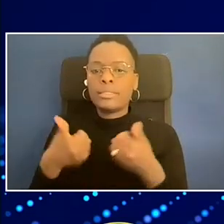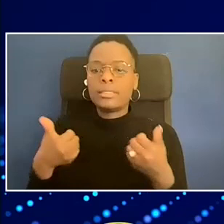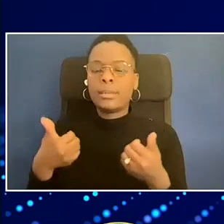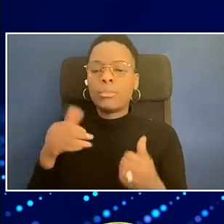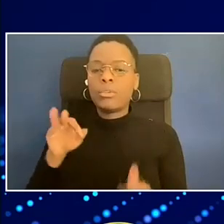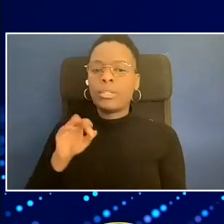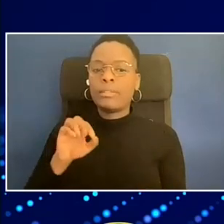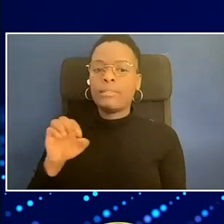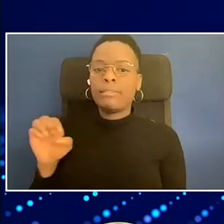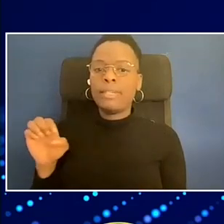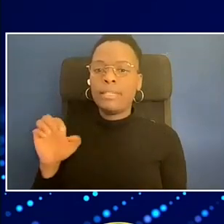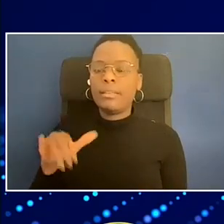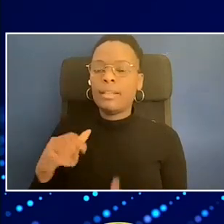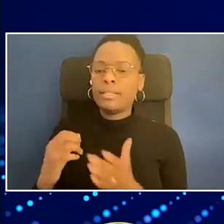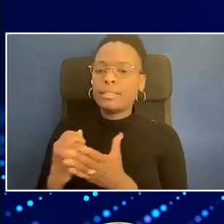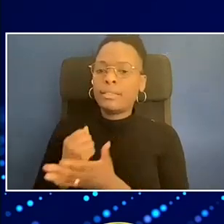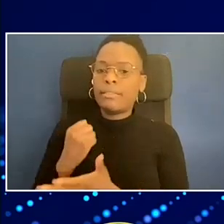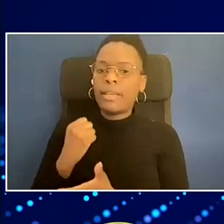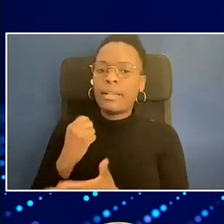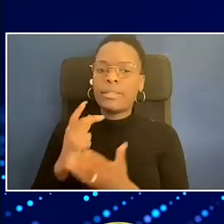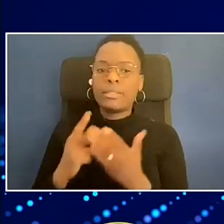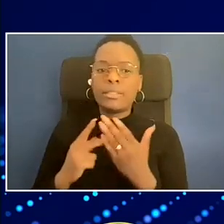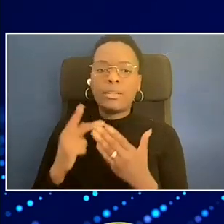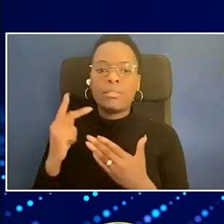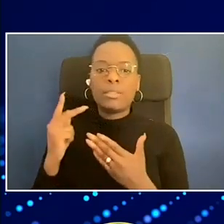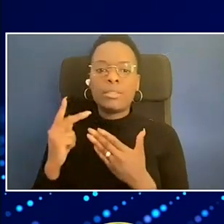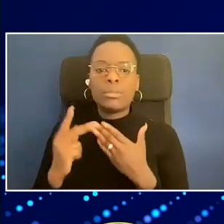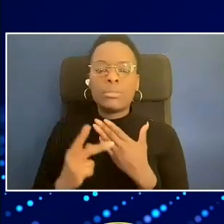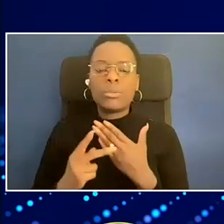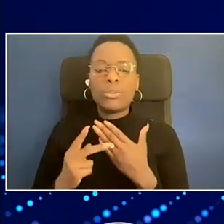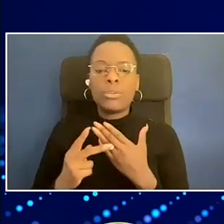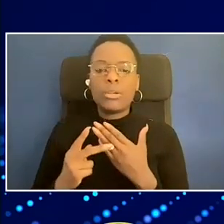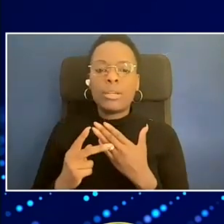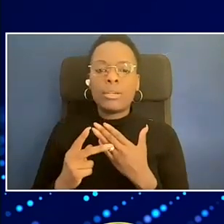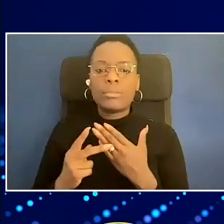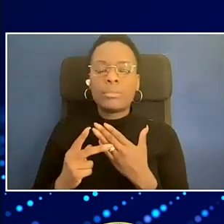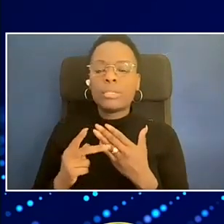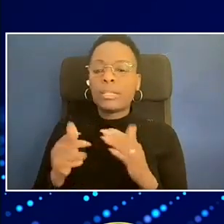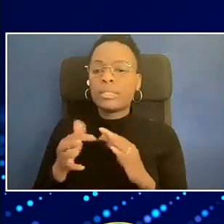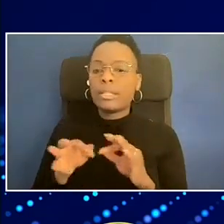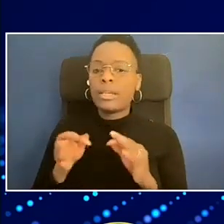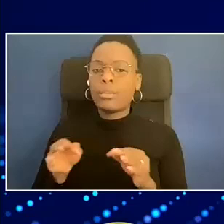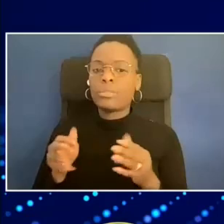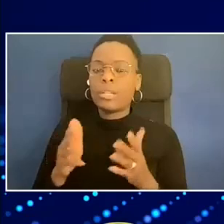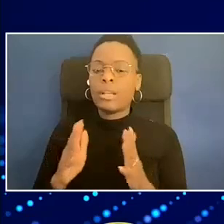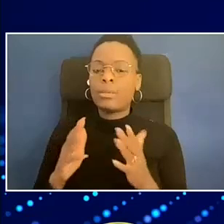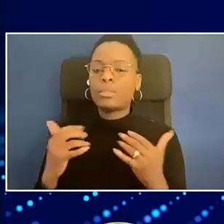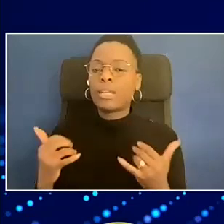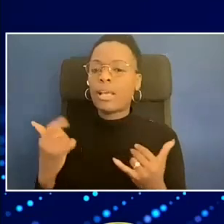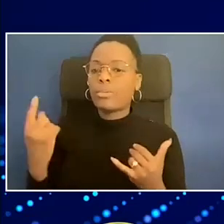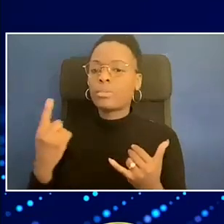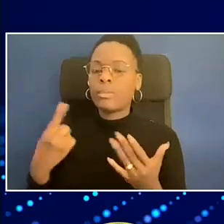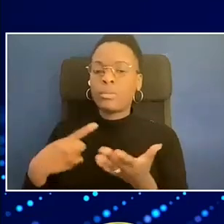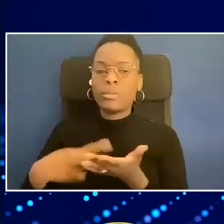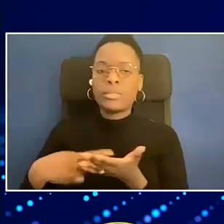advantage of the programs as the language currently allows. One of the things we've been talking about here is the procurement